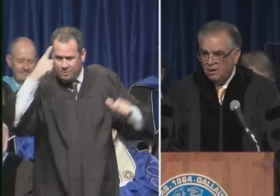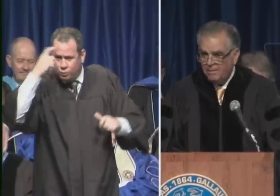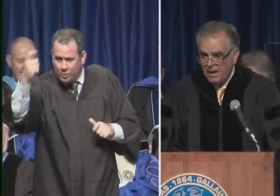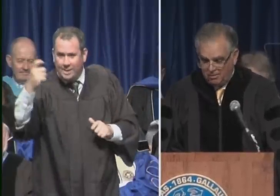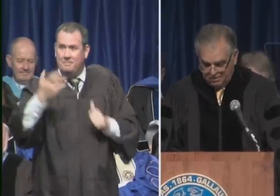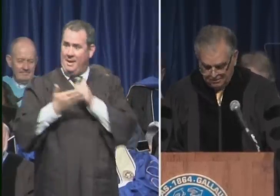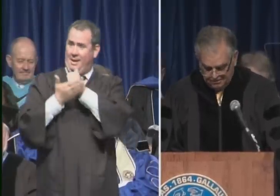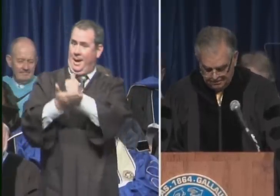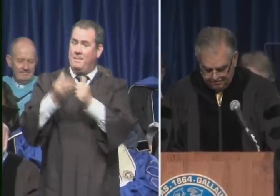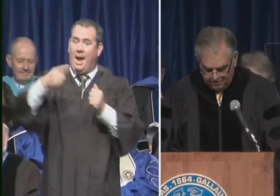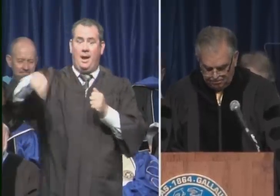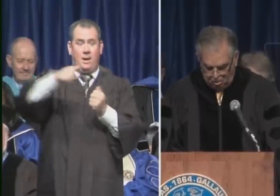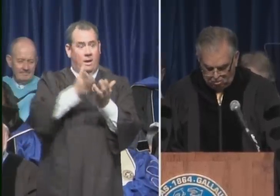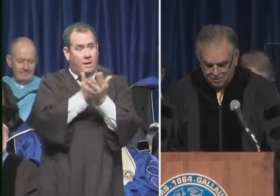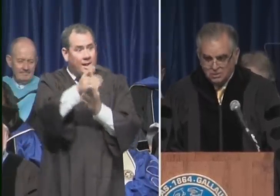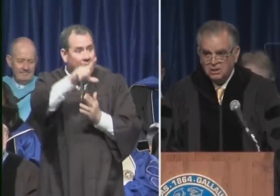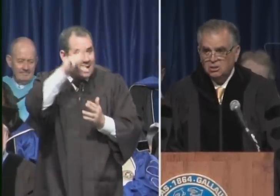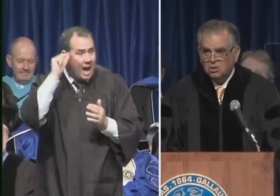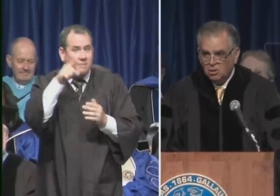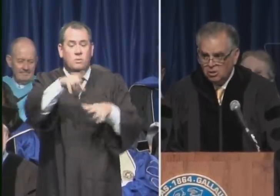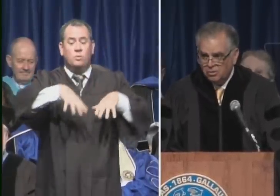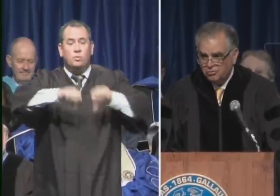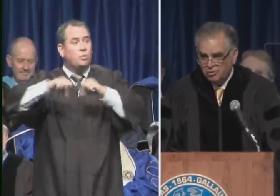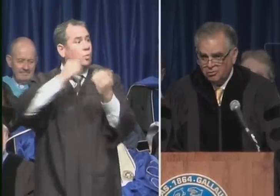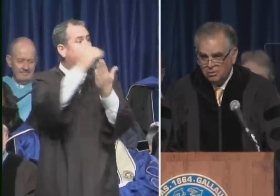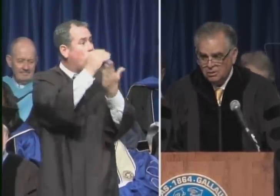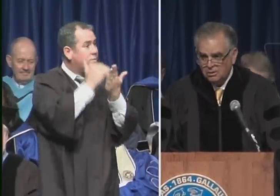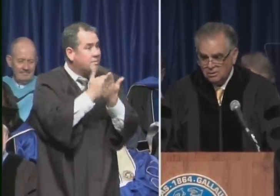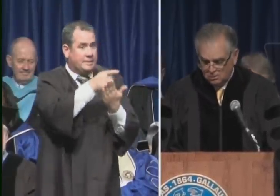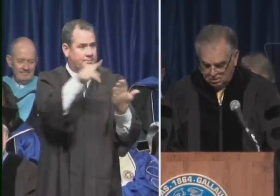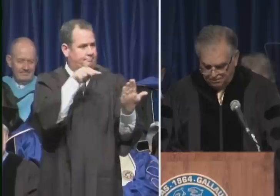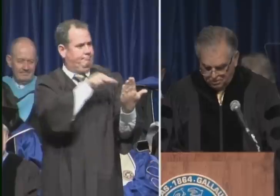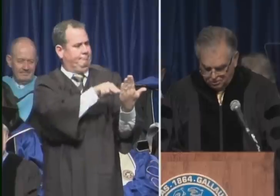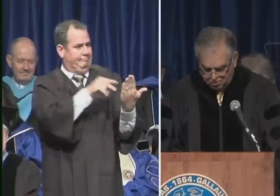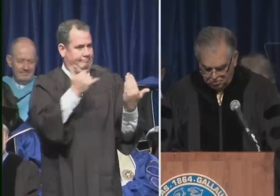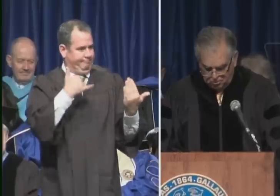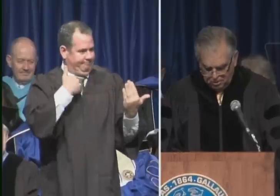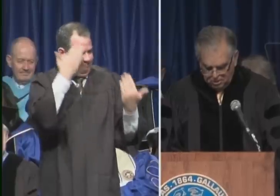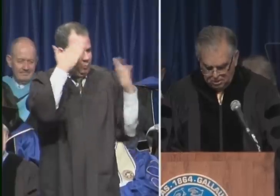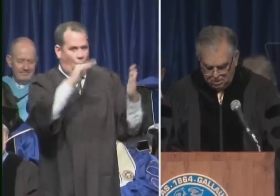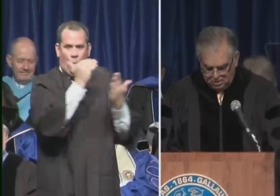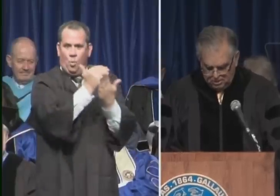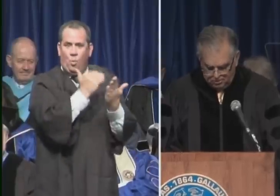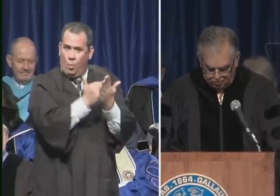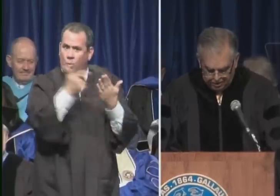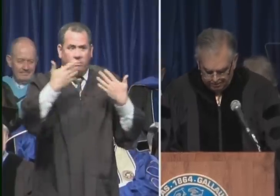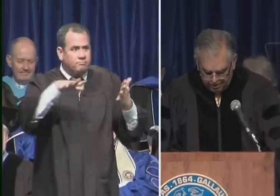Boldness encouraged you to pursue dream internships